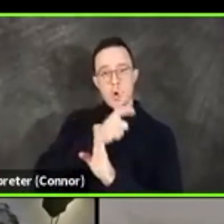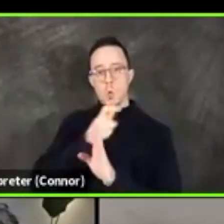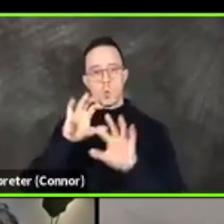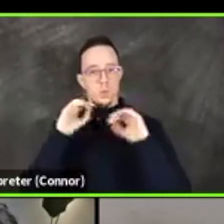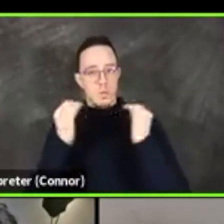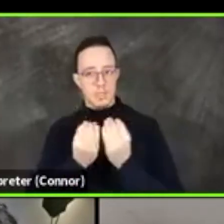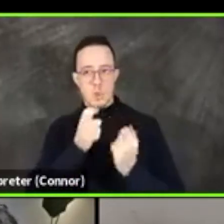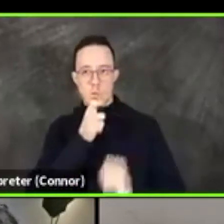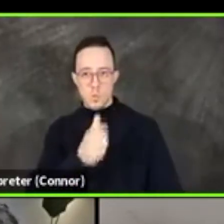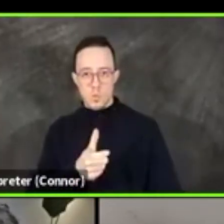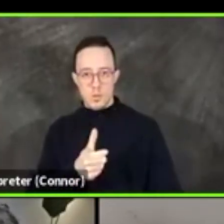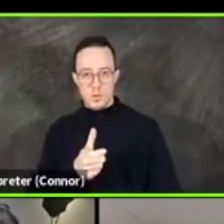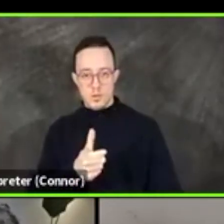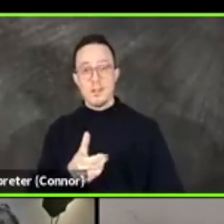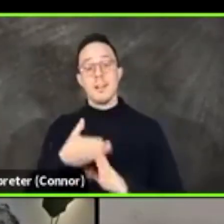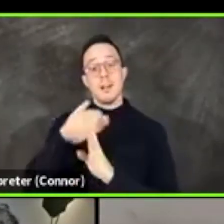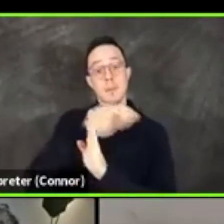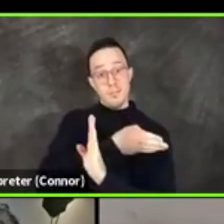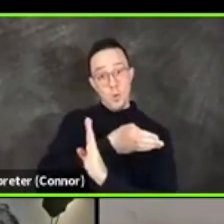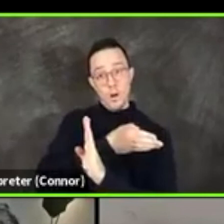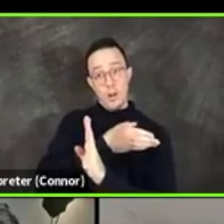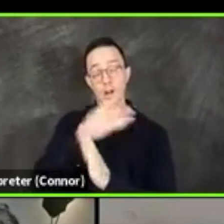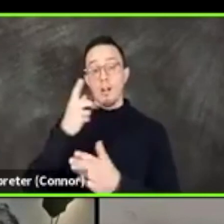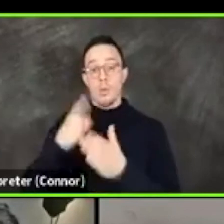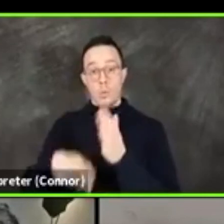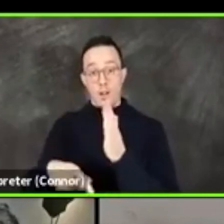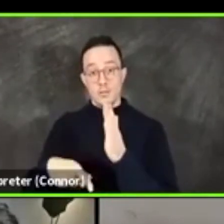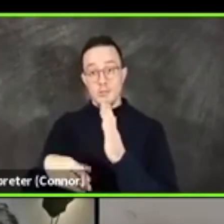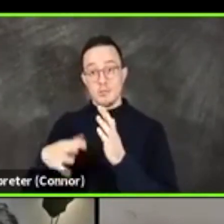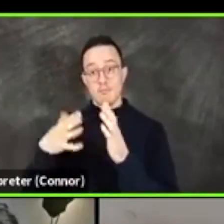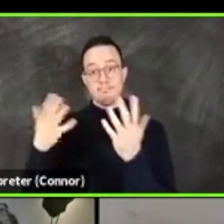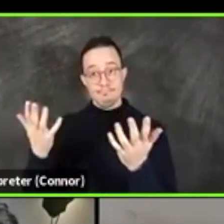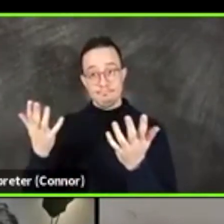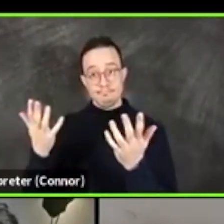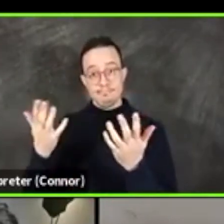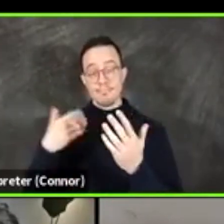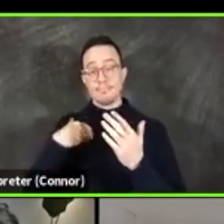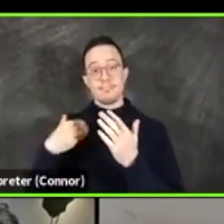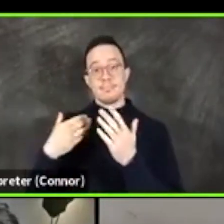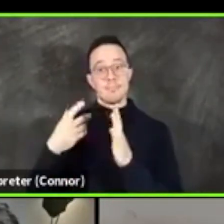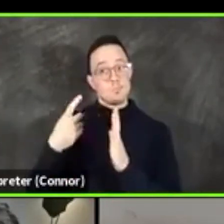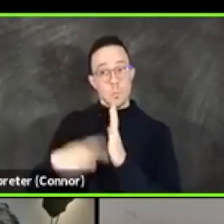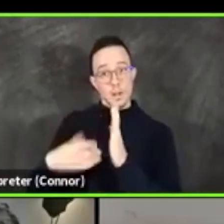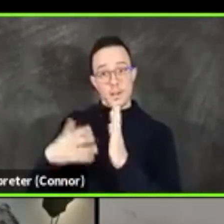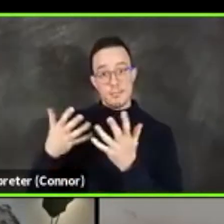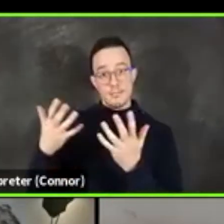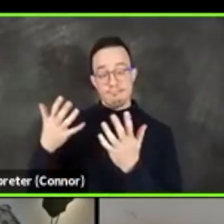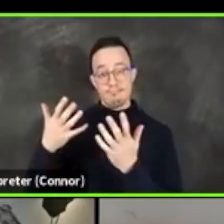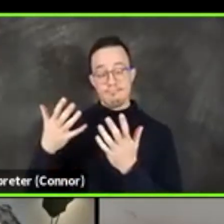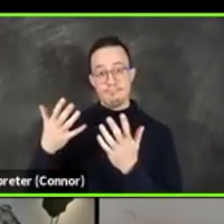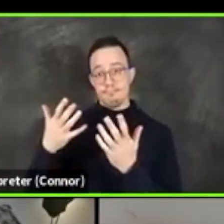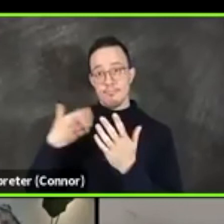AND BEFORE, WHAT -- YOU KNOW, WHAT -- WHAT CAN COME OUT OF IT.